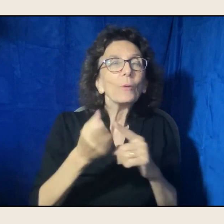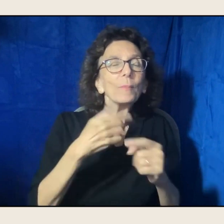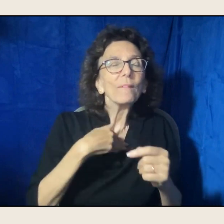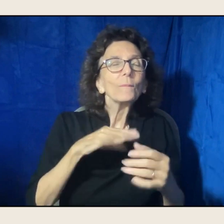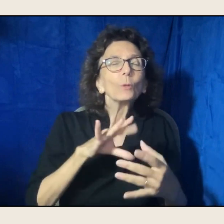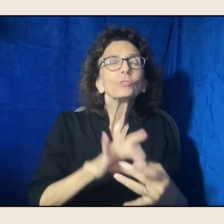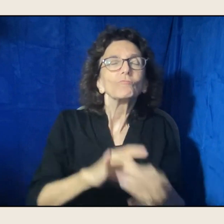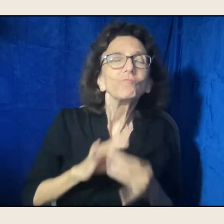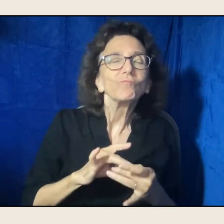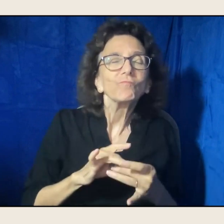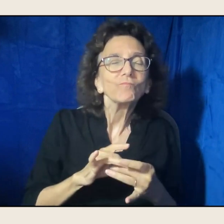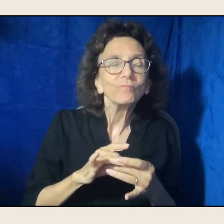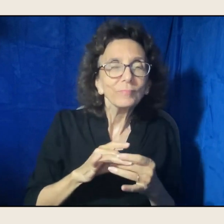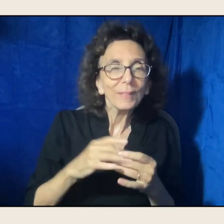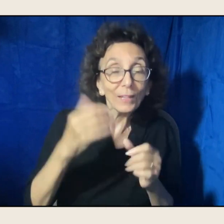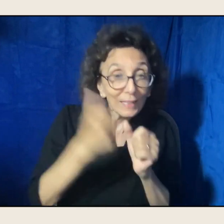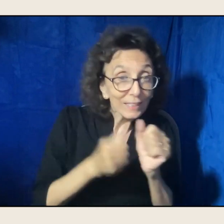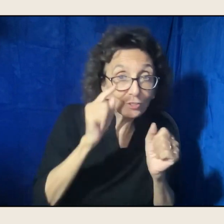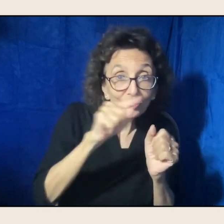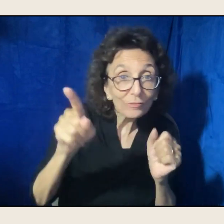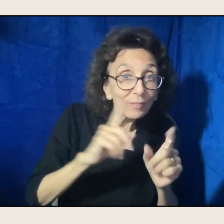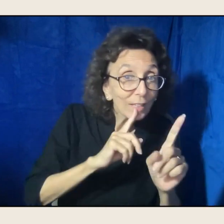And if everyone could give a quick answer to that, that would be great.